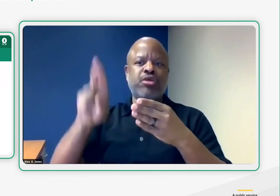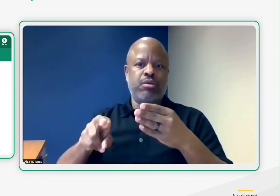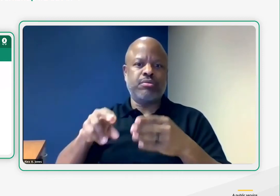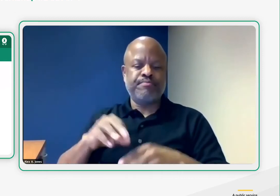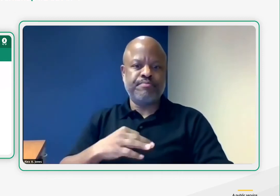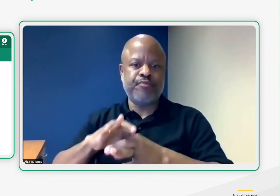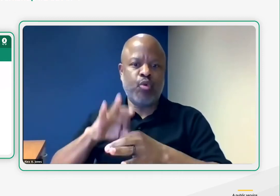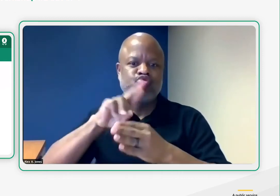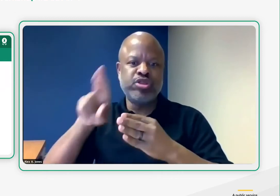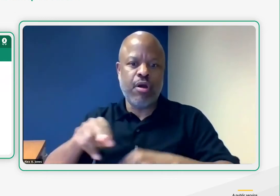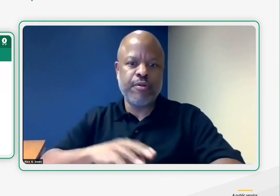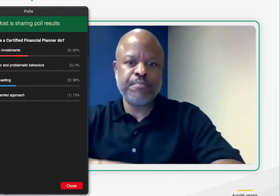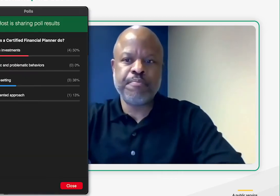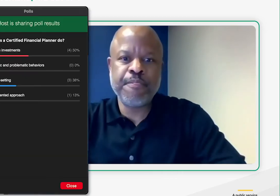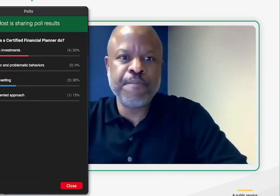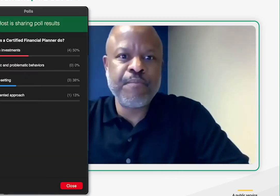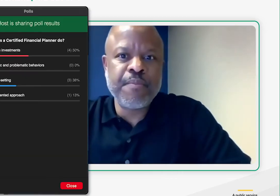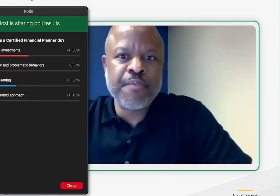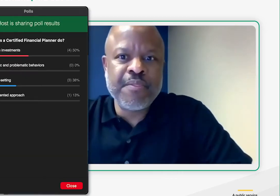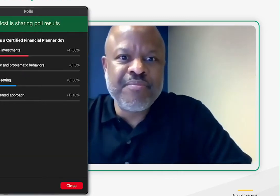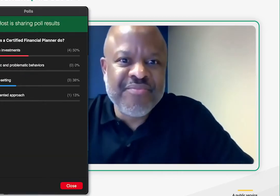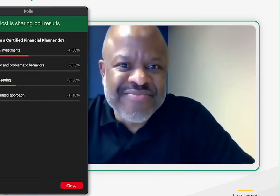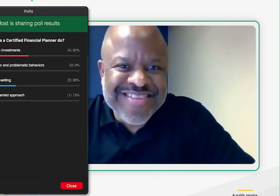Let's look at the results. [Poll results on screen.] Mm-hmm.